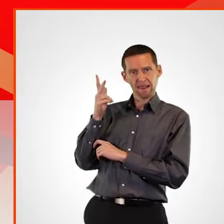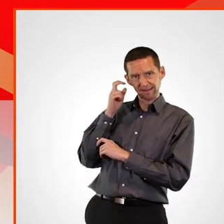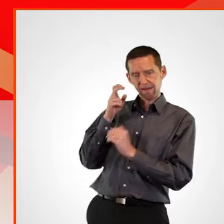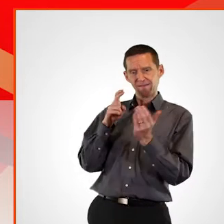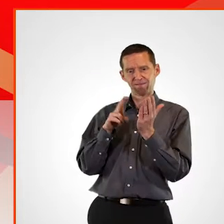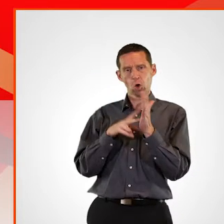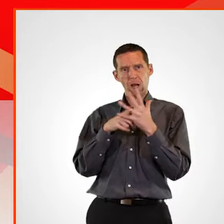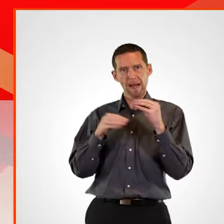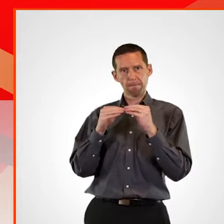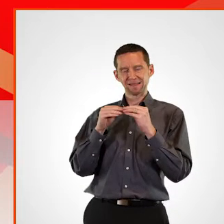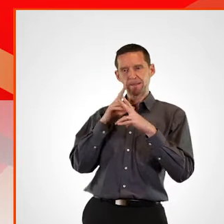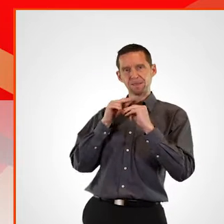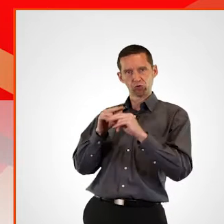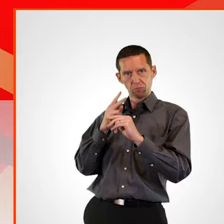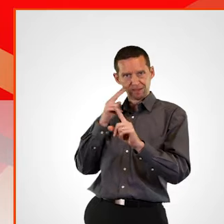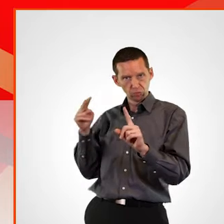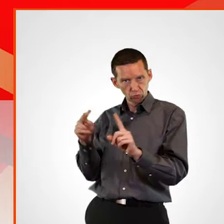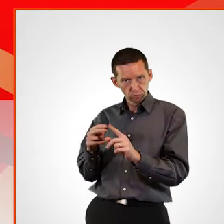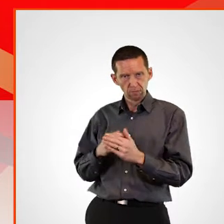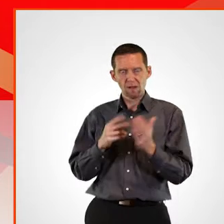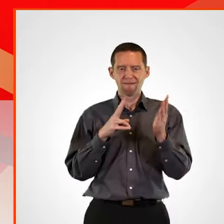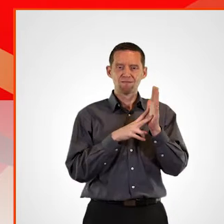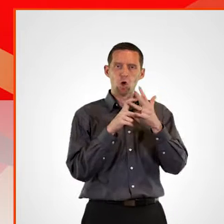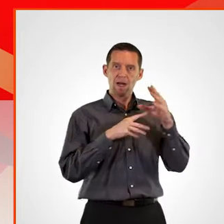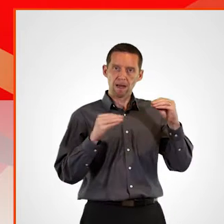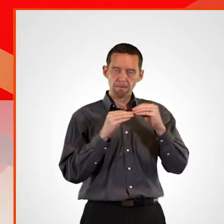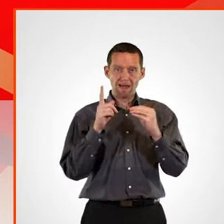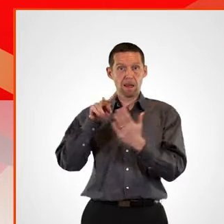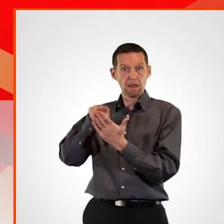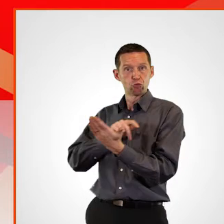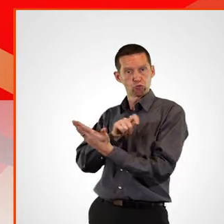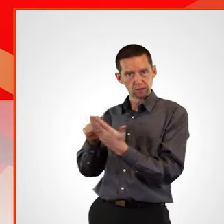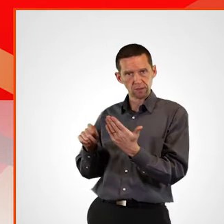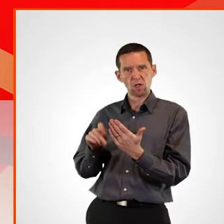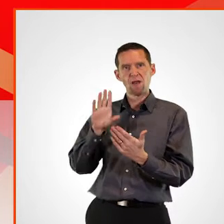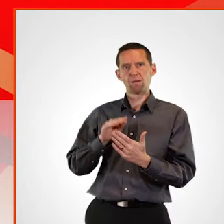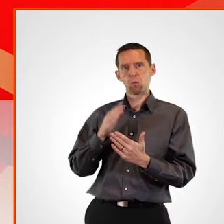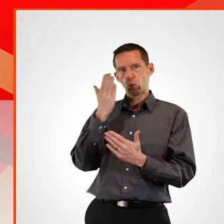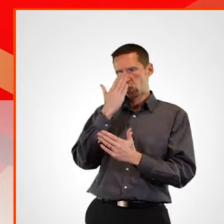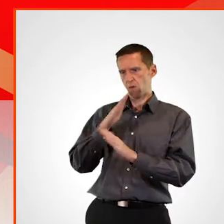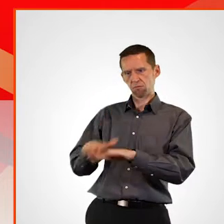or speech perception, I should say, in terms of listening, vocabulary, and literacy from school-aged children.